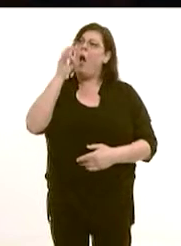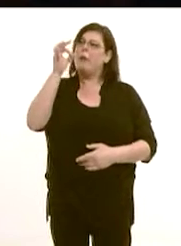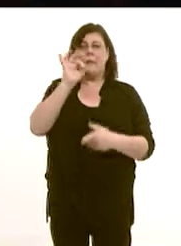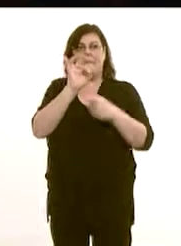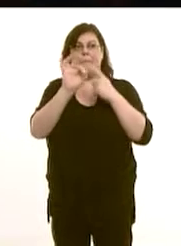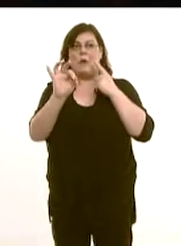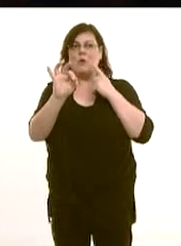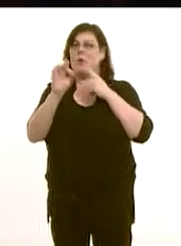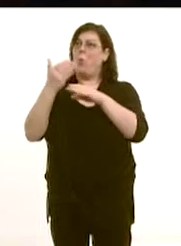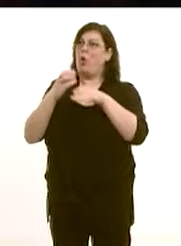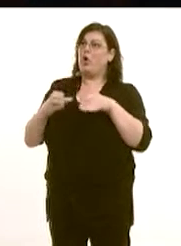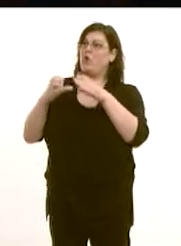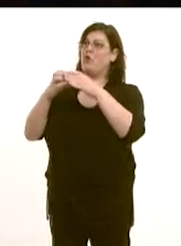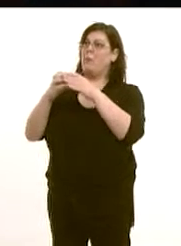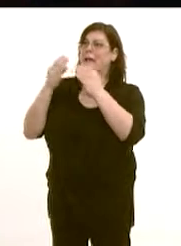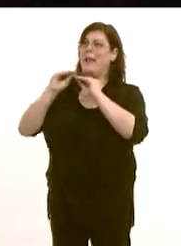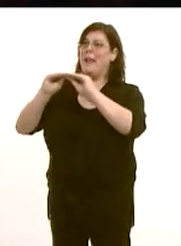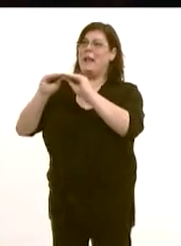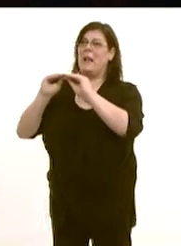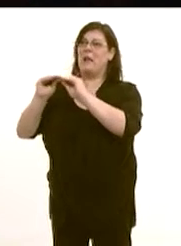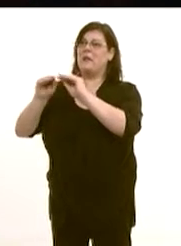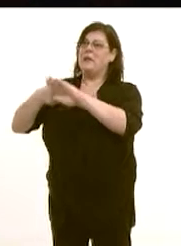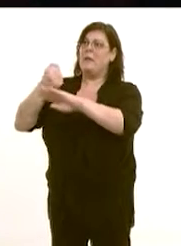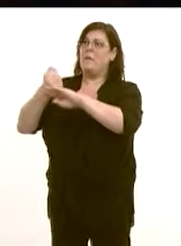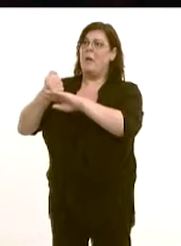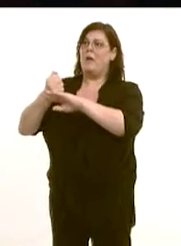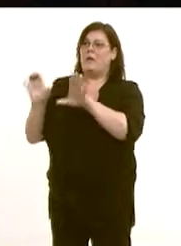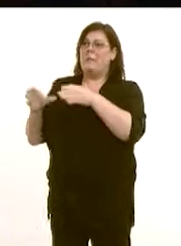been established by the department for education to deal with this issue, but they have been